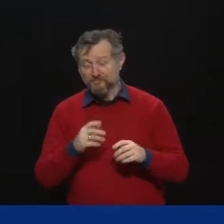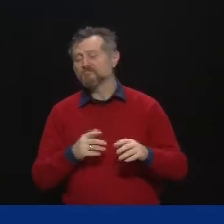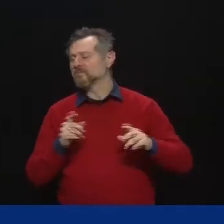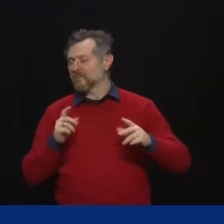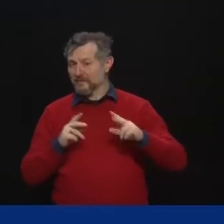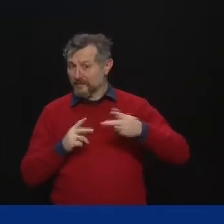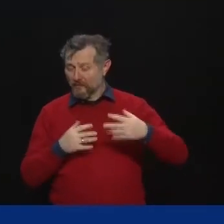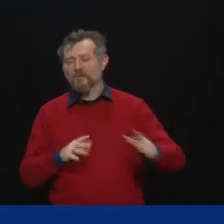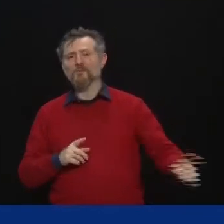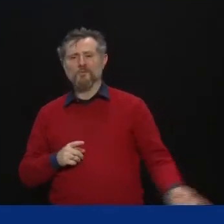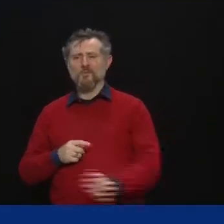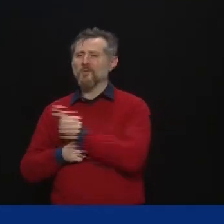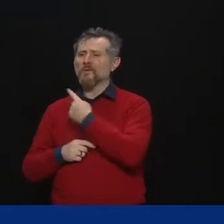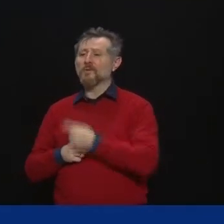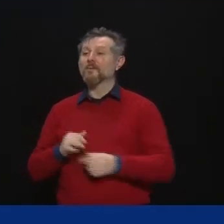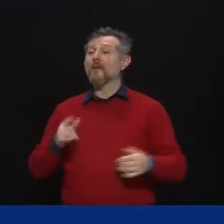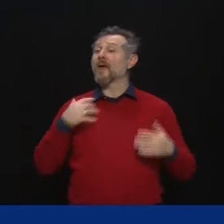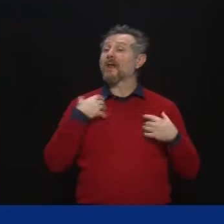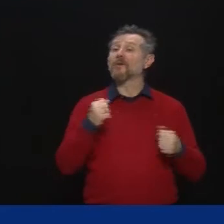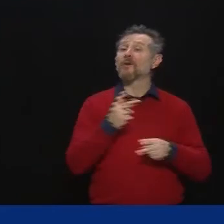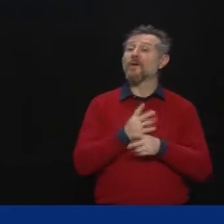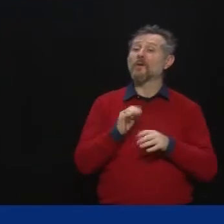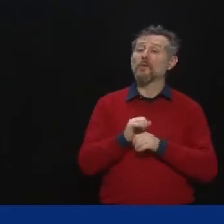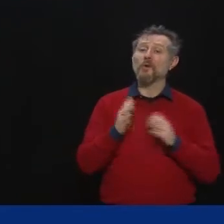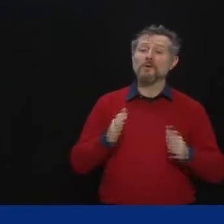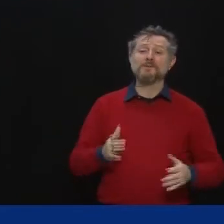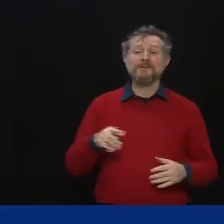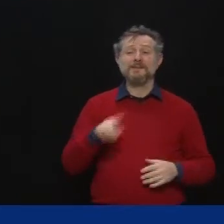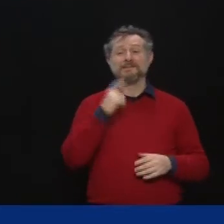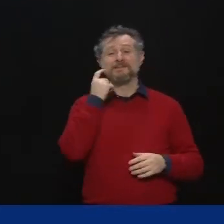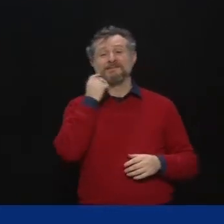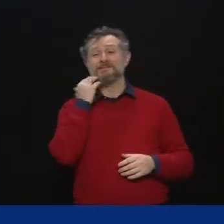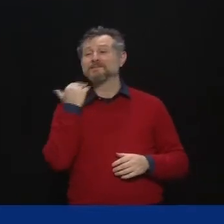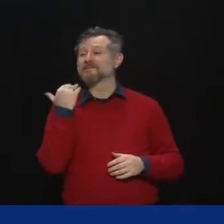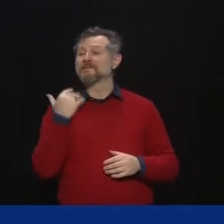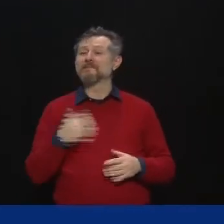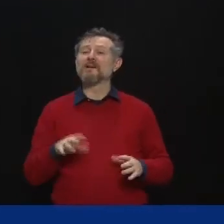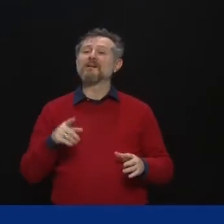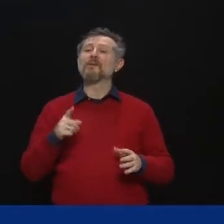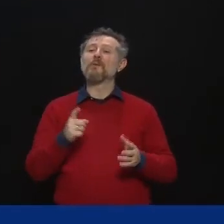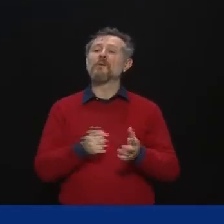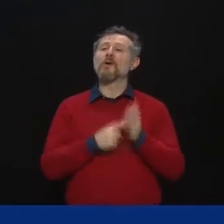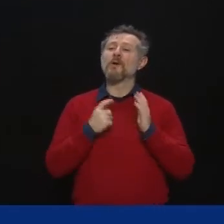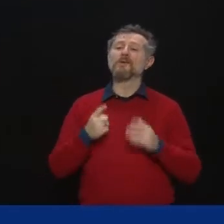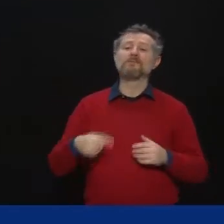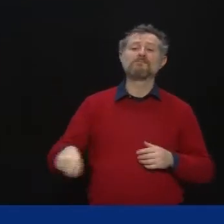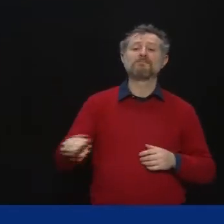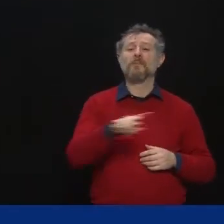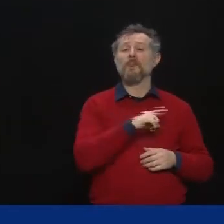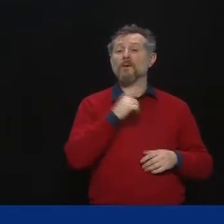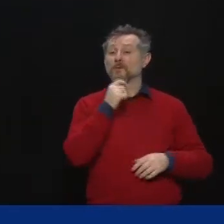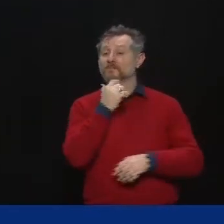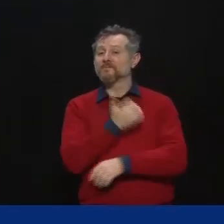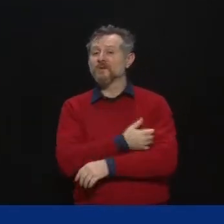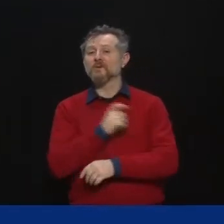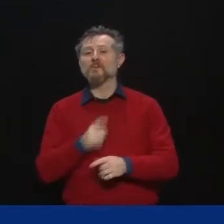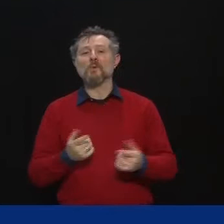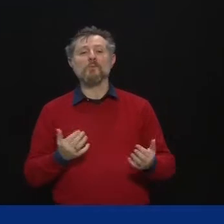MONTHS, YOU NEED TO BE READY IN LINE TO GET THAT BOOSTER. BECAUSE SO MANY PEOPLE HAVE PARTICULARLY ALL OF THE HEALTH